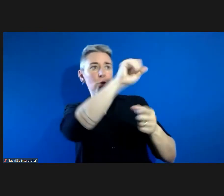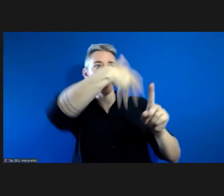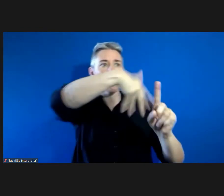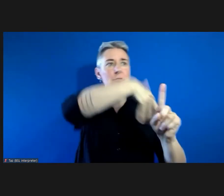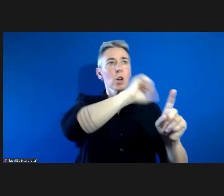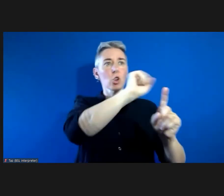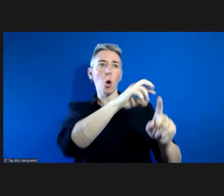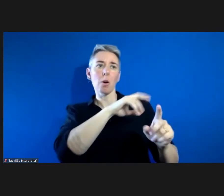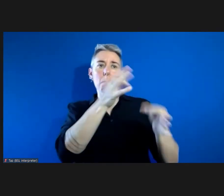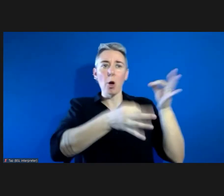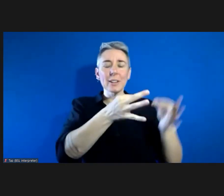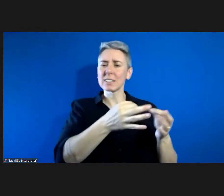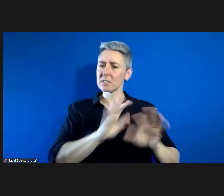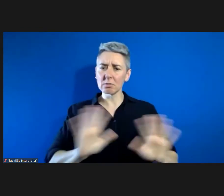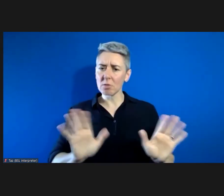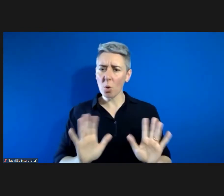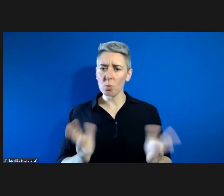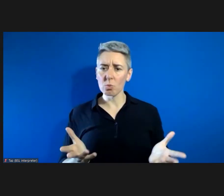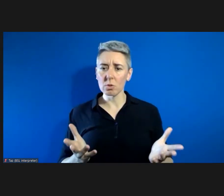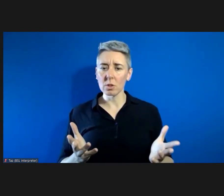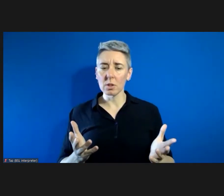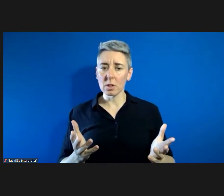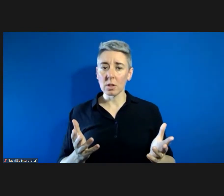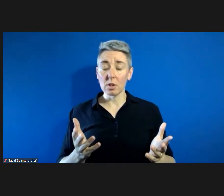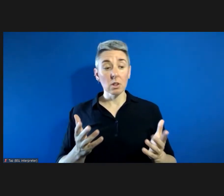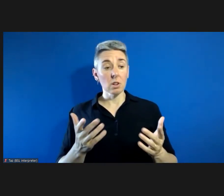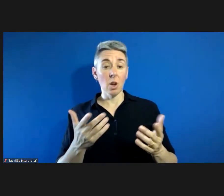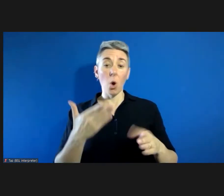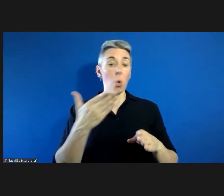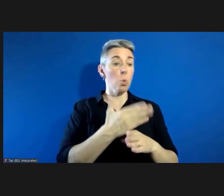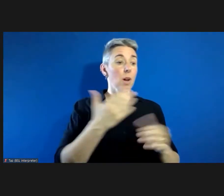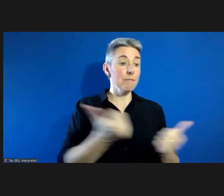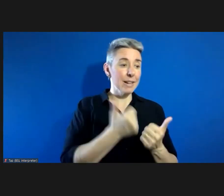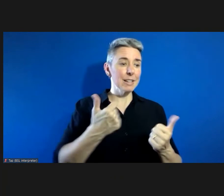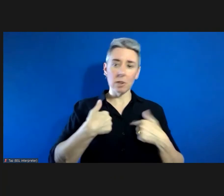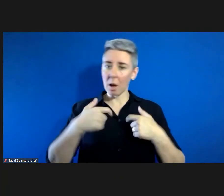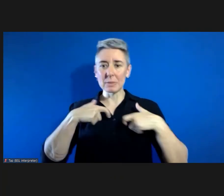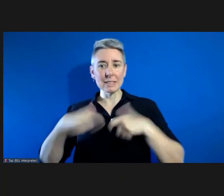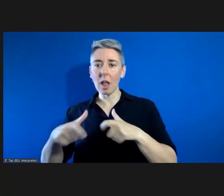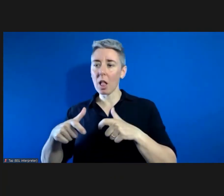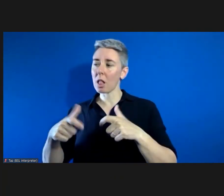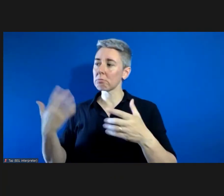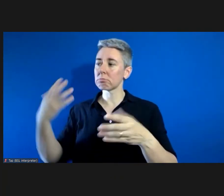Outside of work, I still pretty much mix entirely with the same working class community